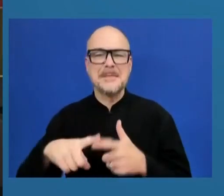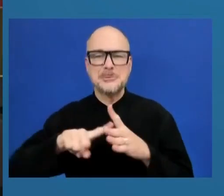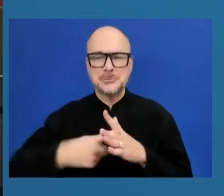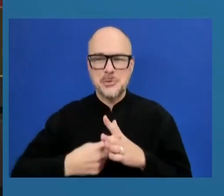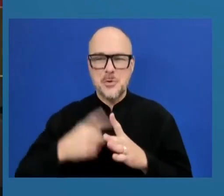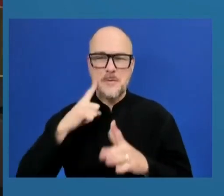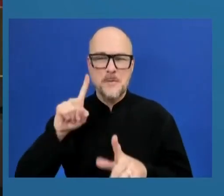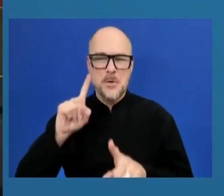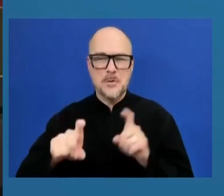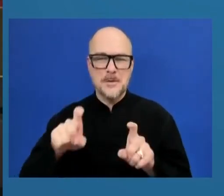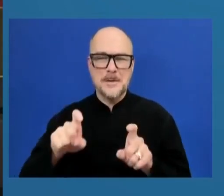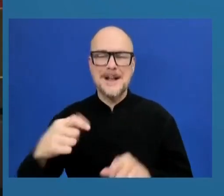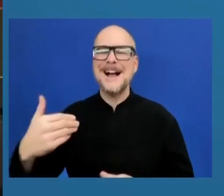I'm your therapist half the time.